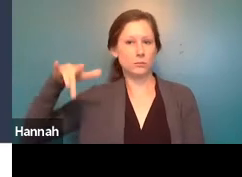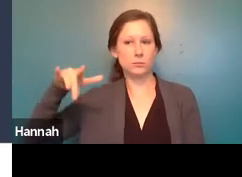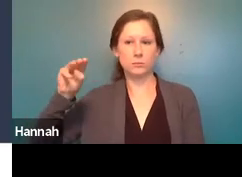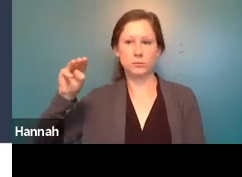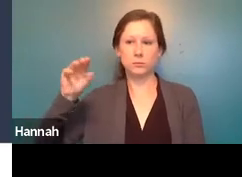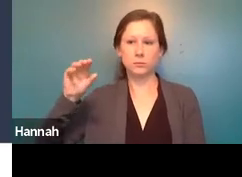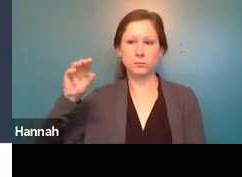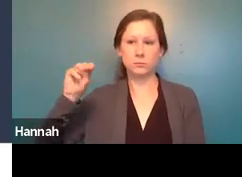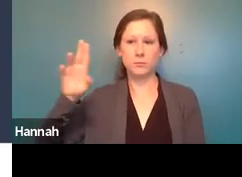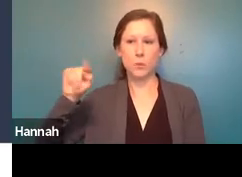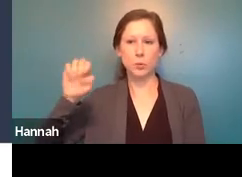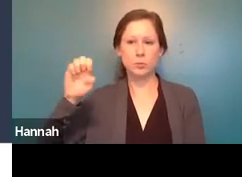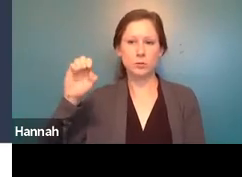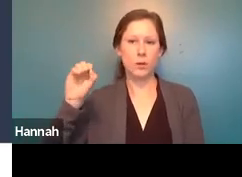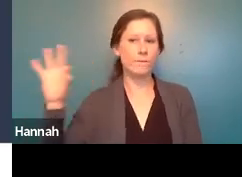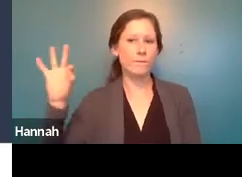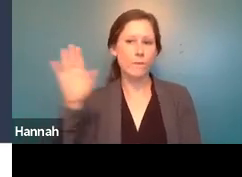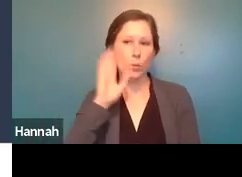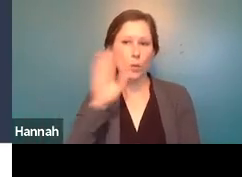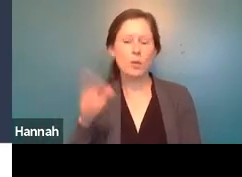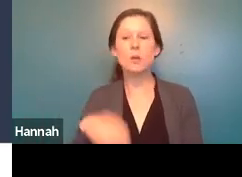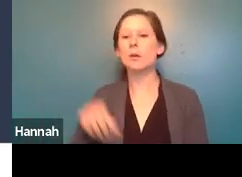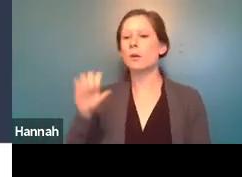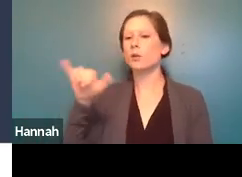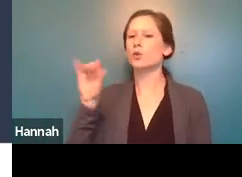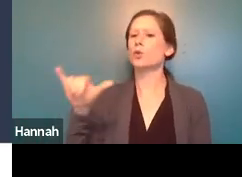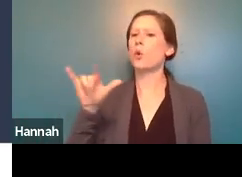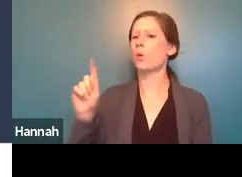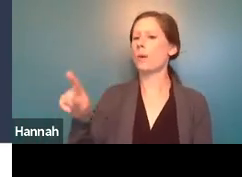answer this question. Her question is, How are you going